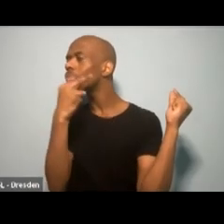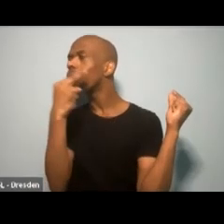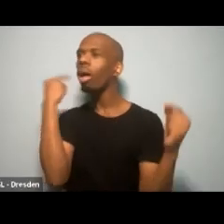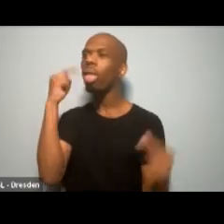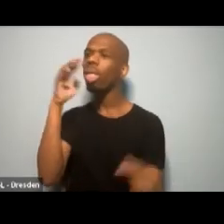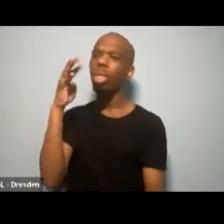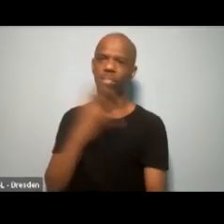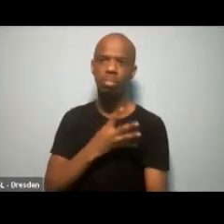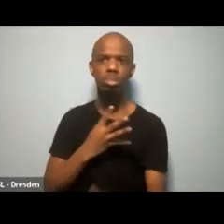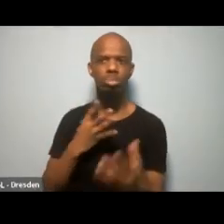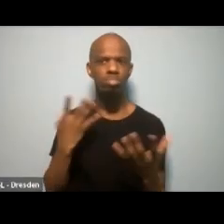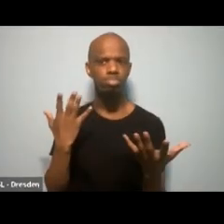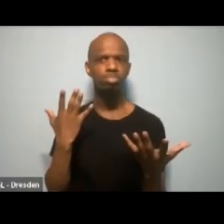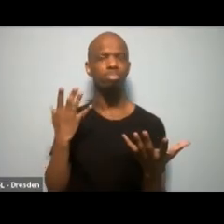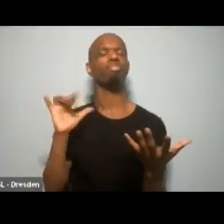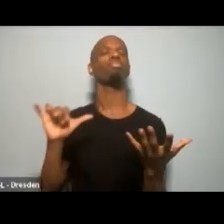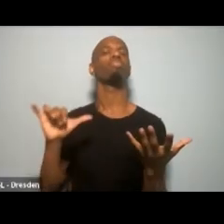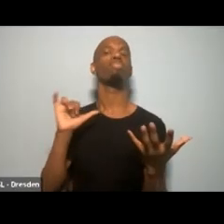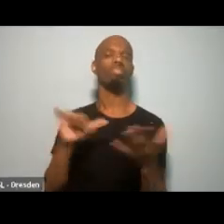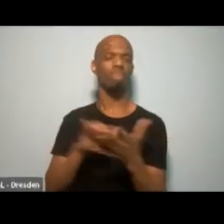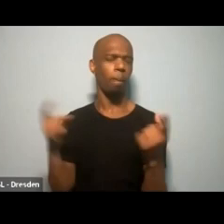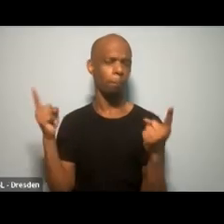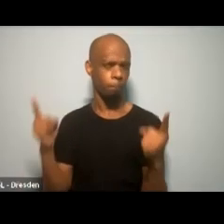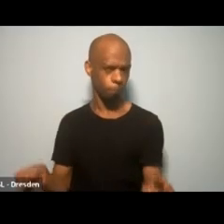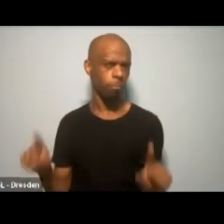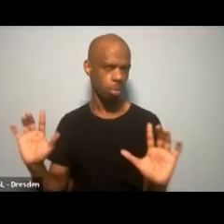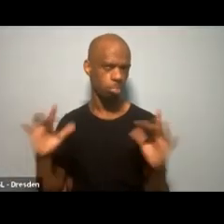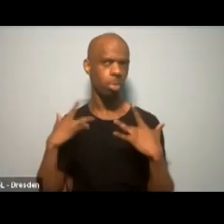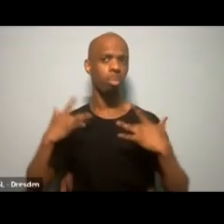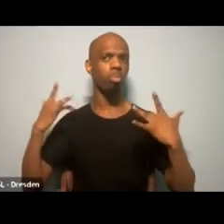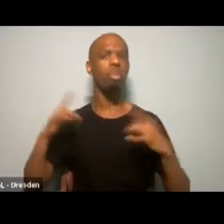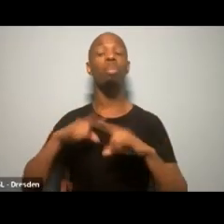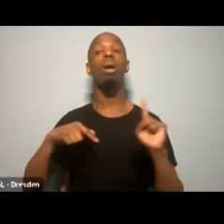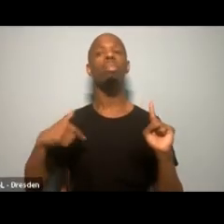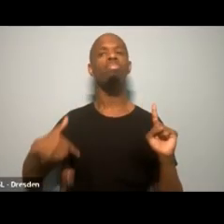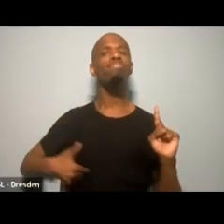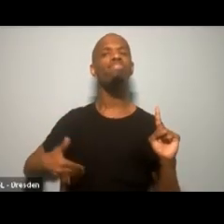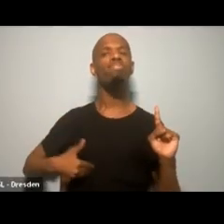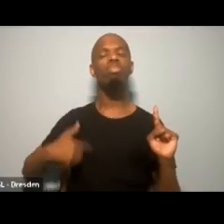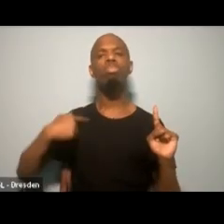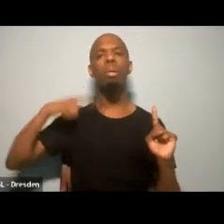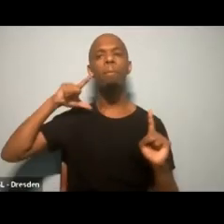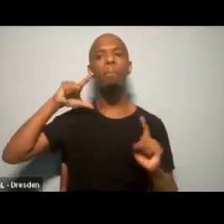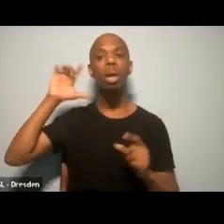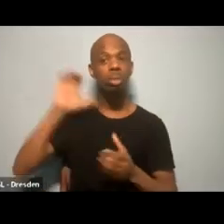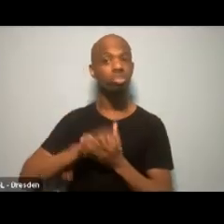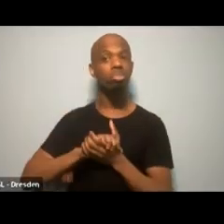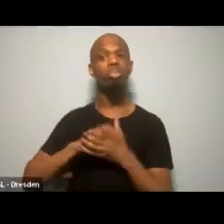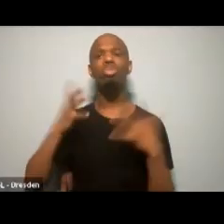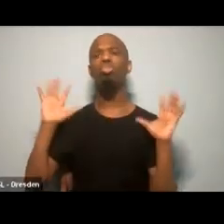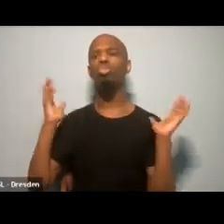It's our belief that by the time the National Theatre renovated and delivered